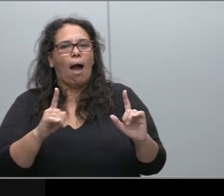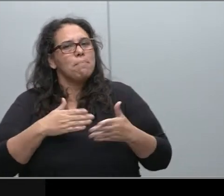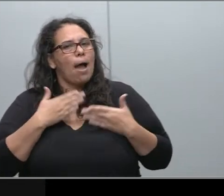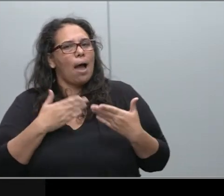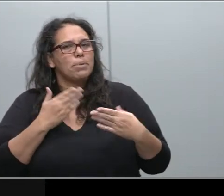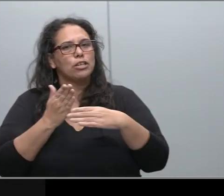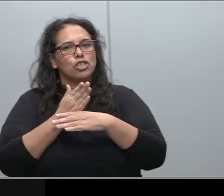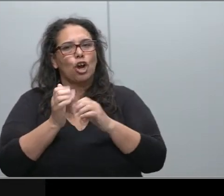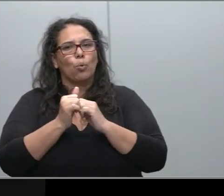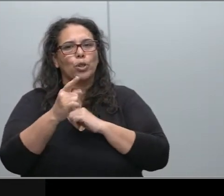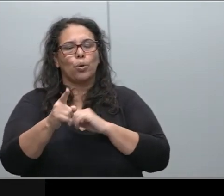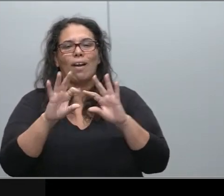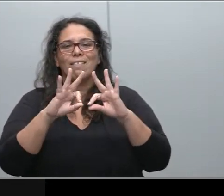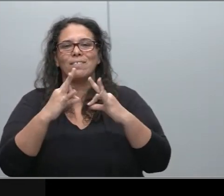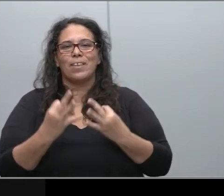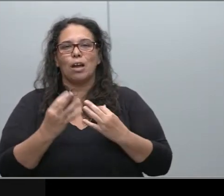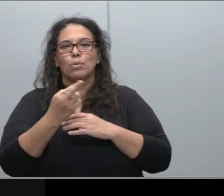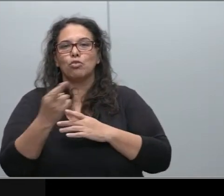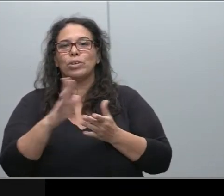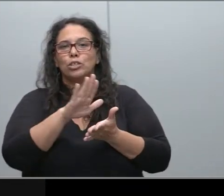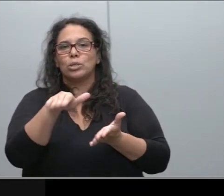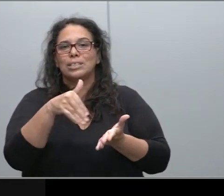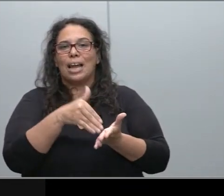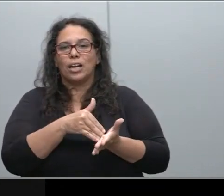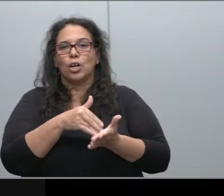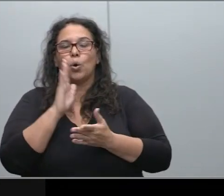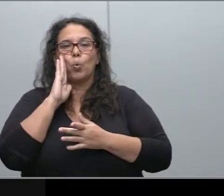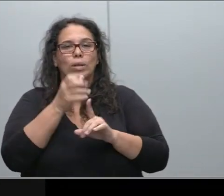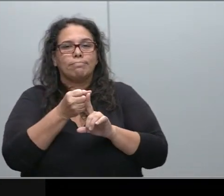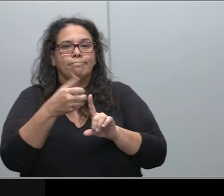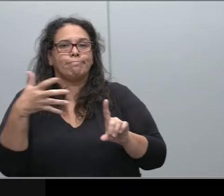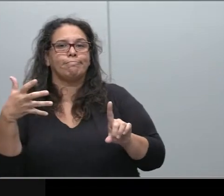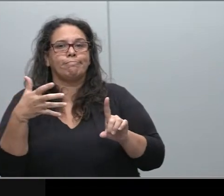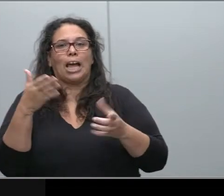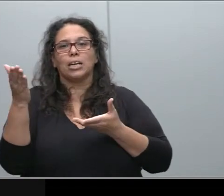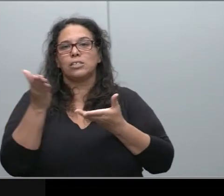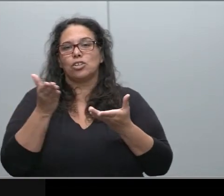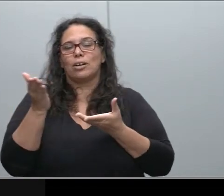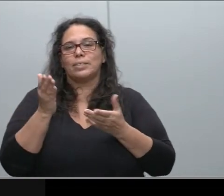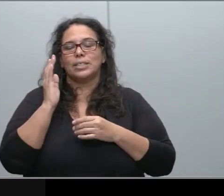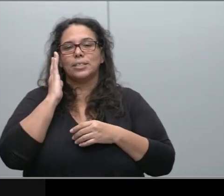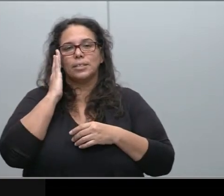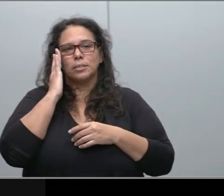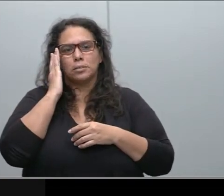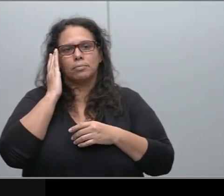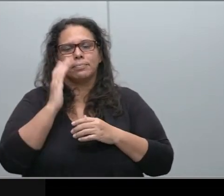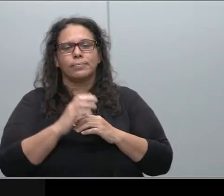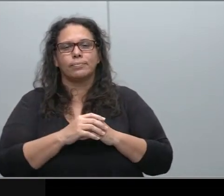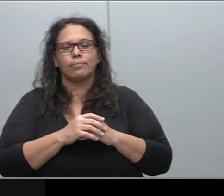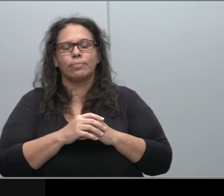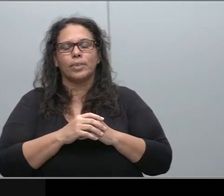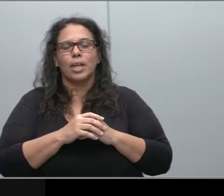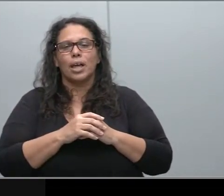as we're collaborating and working alongside ChildNet and Guidance Center and many other school-based mental health providers. So just know that's something